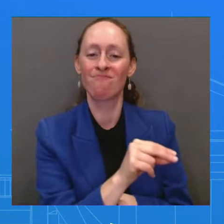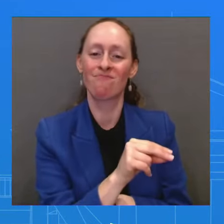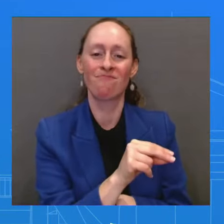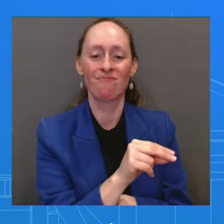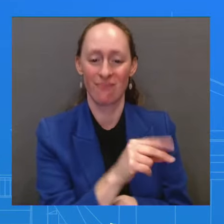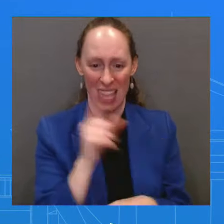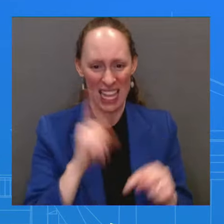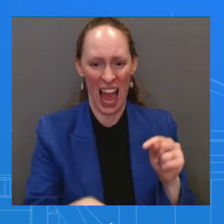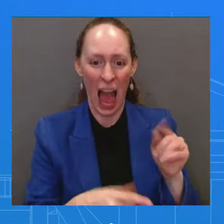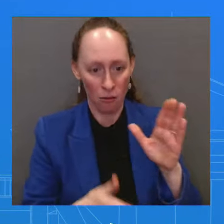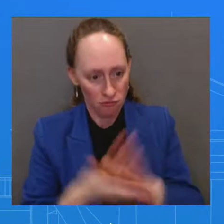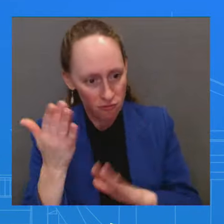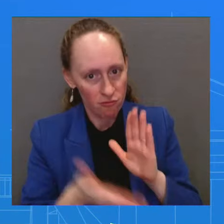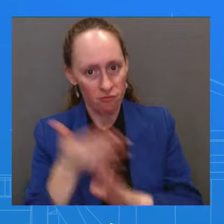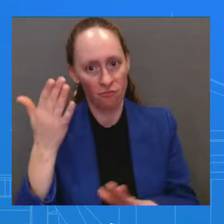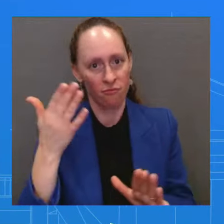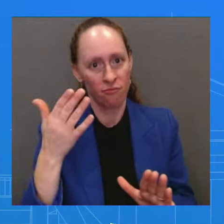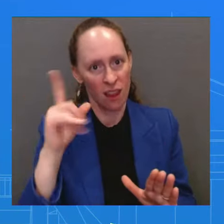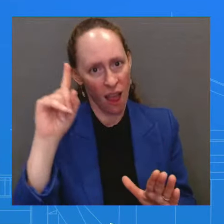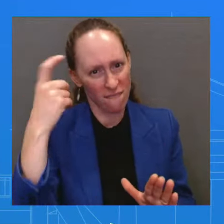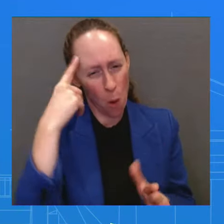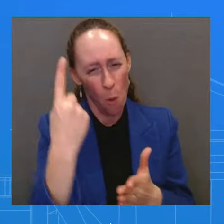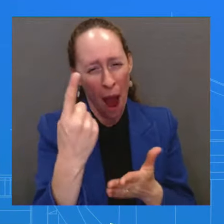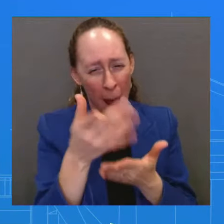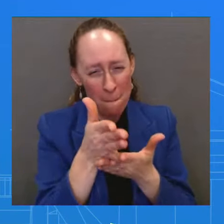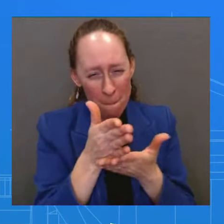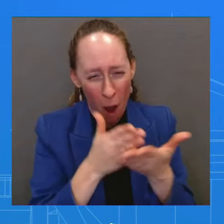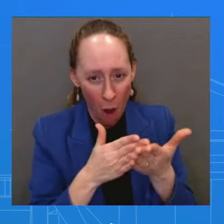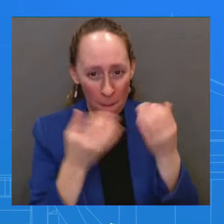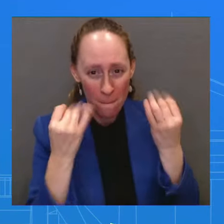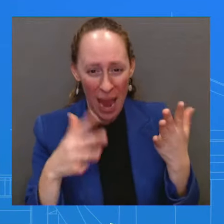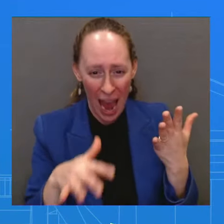when we're not able to deliver for the American people. Nobody is loving that.